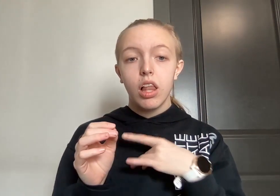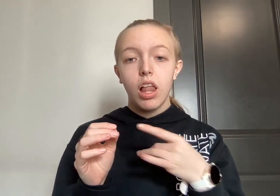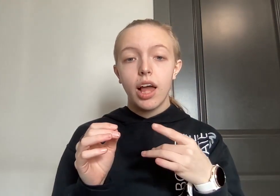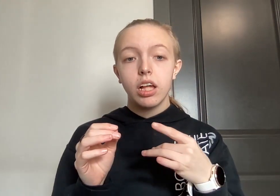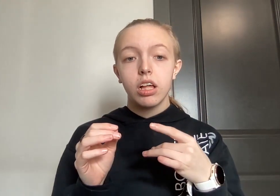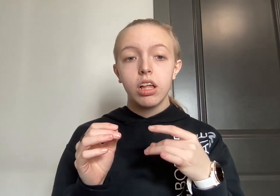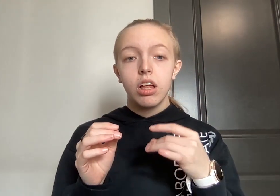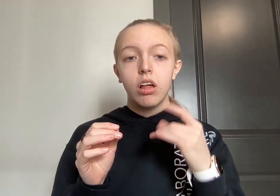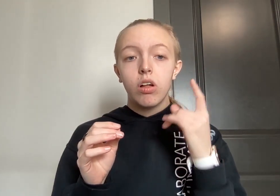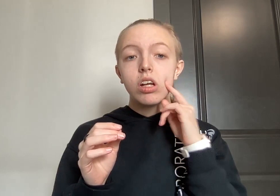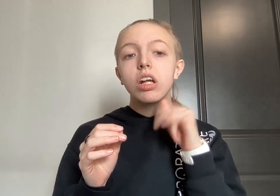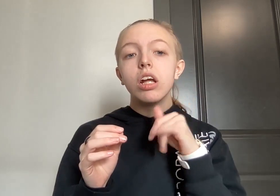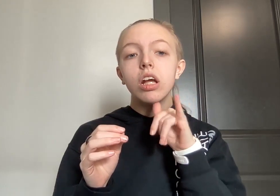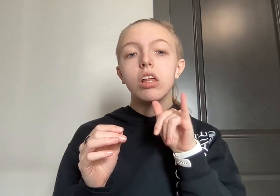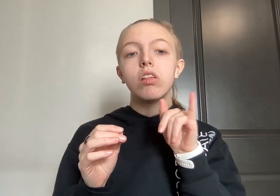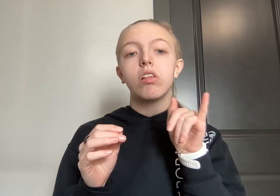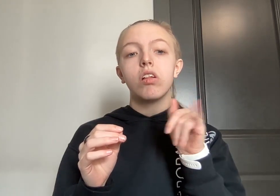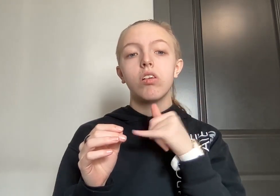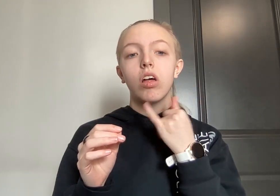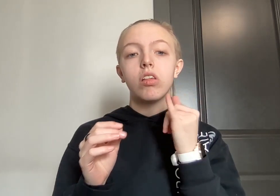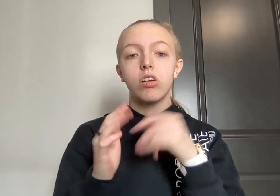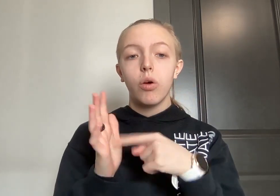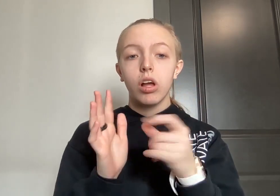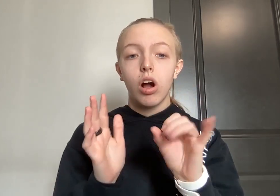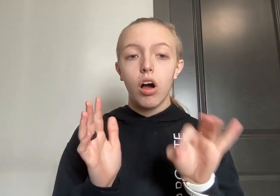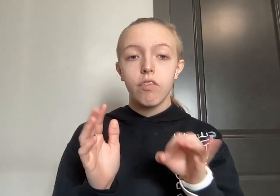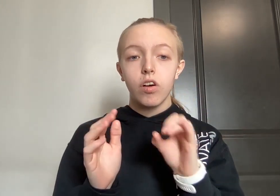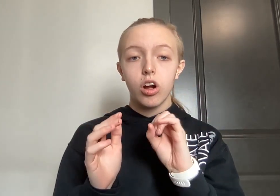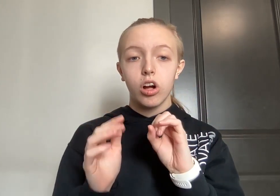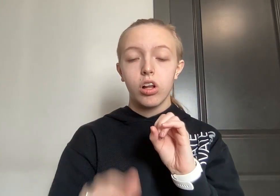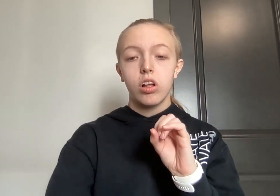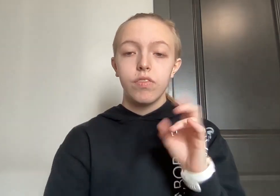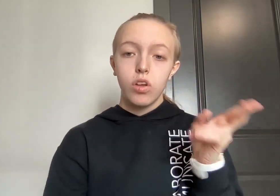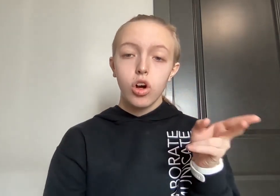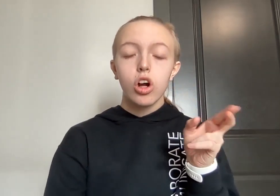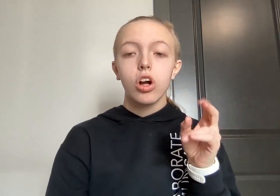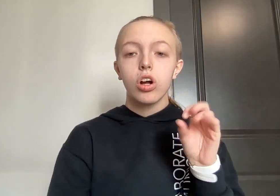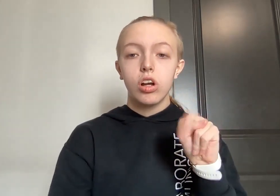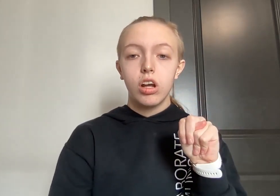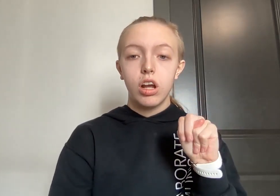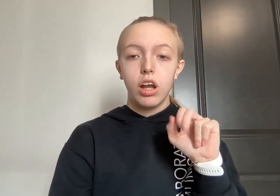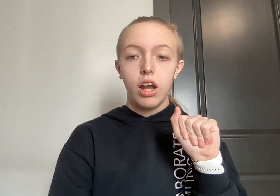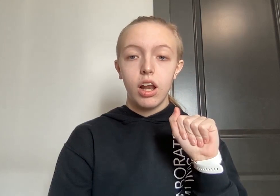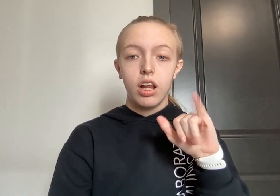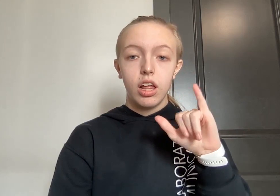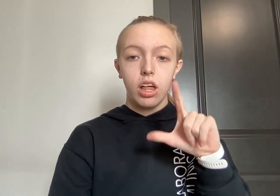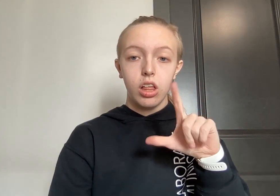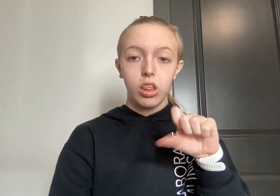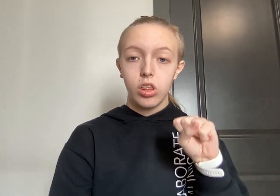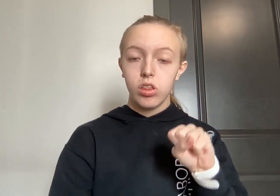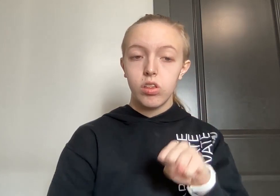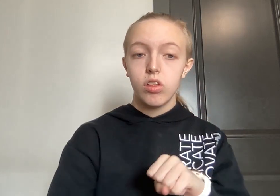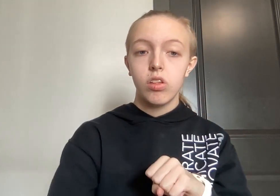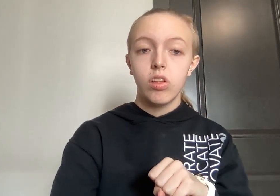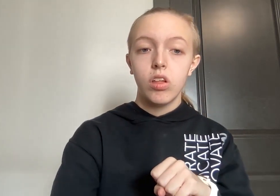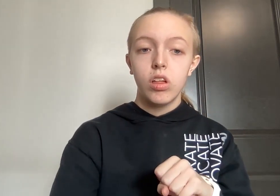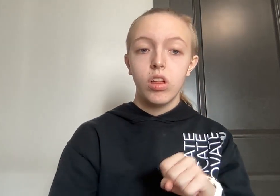like she's just showing off her nails